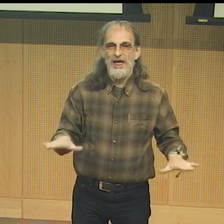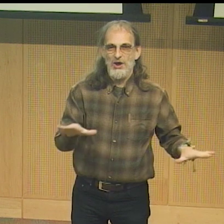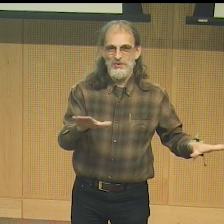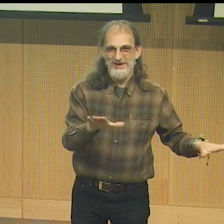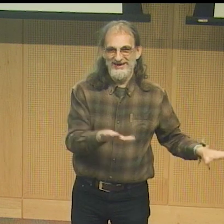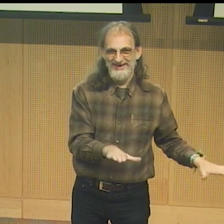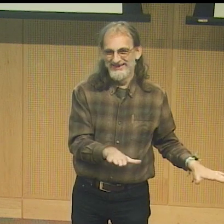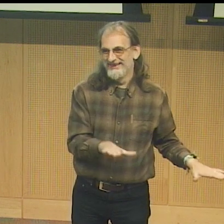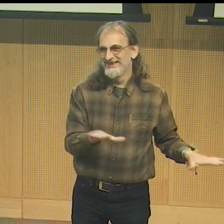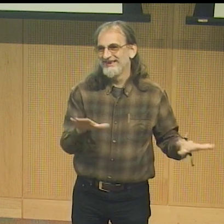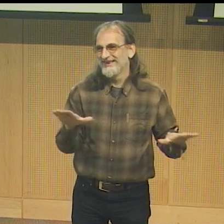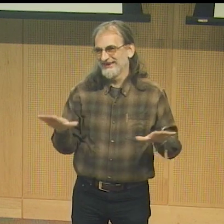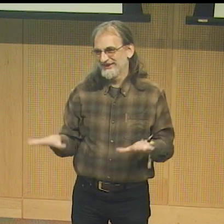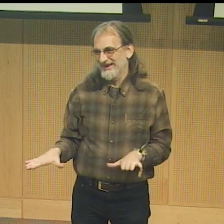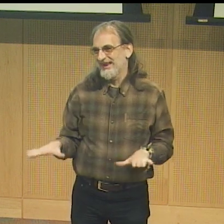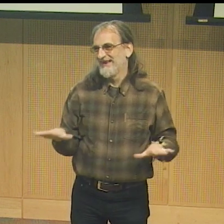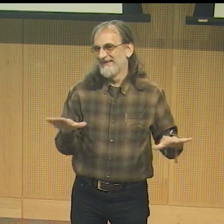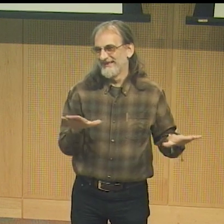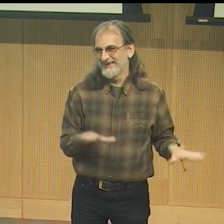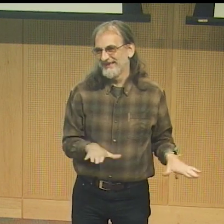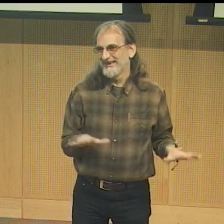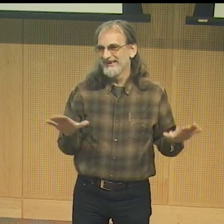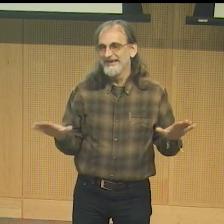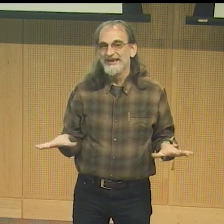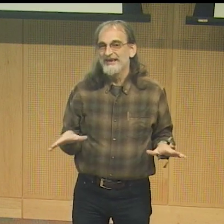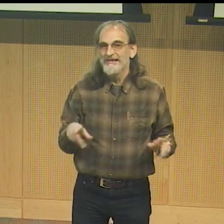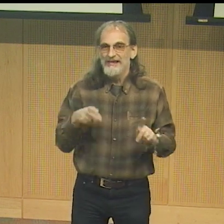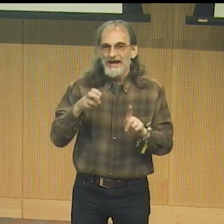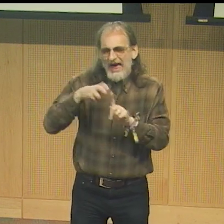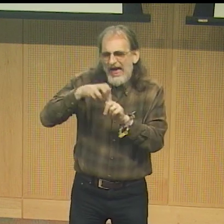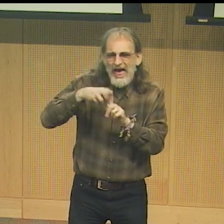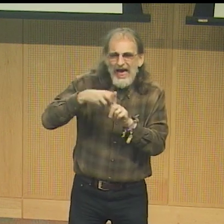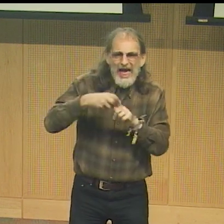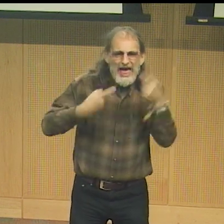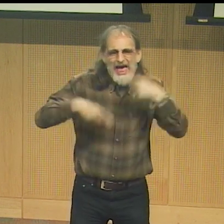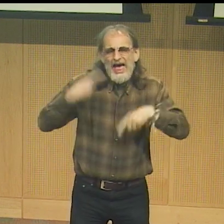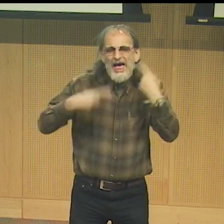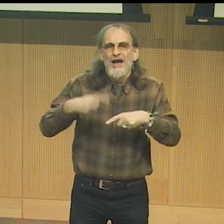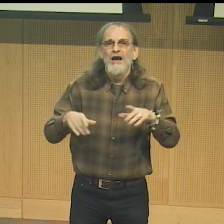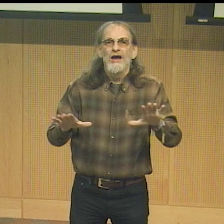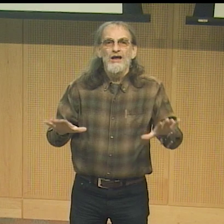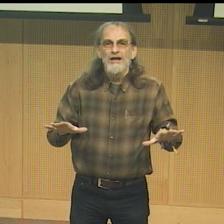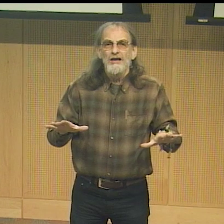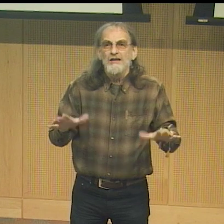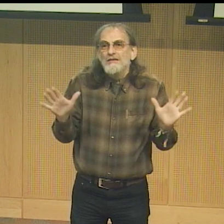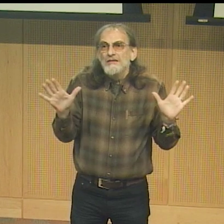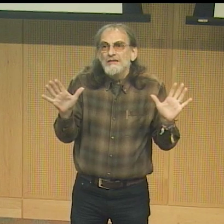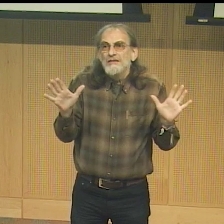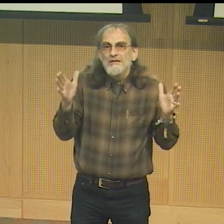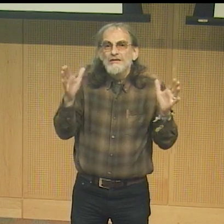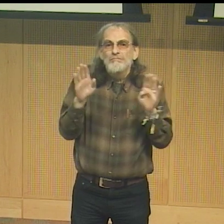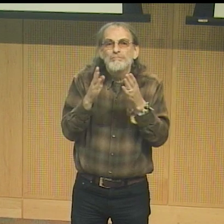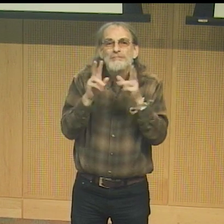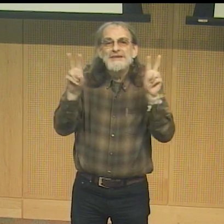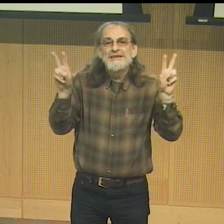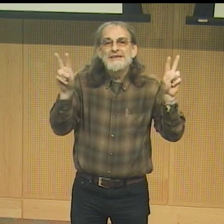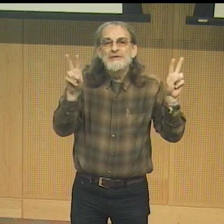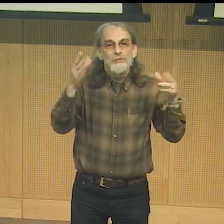I think the number-one thing I say to people is chill out. Take it easy on one another. Be kind, be gentle. Right?